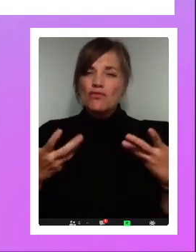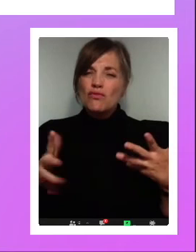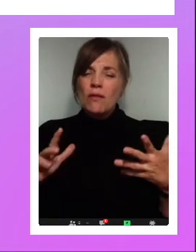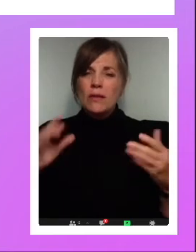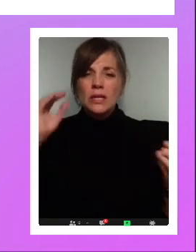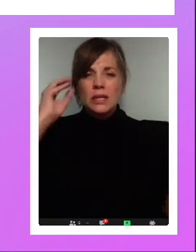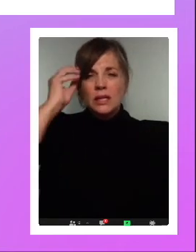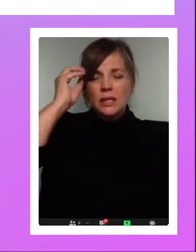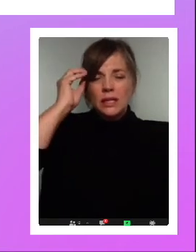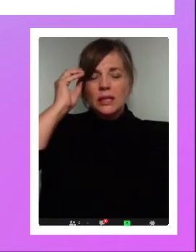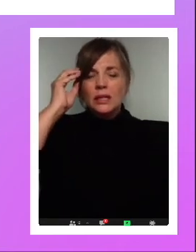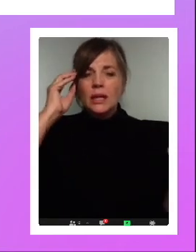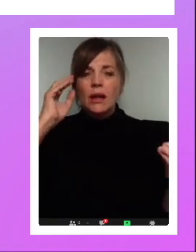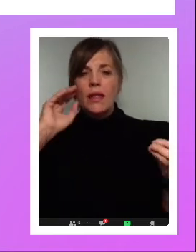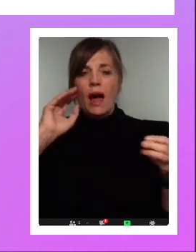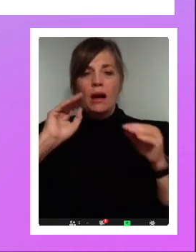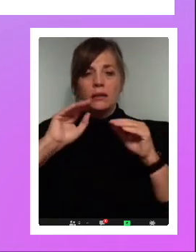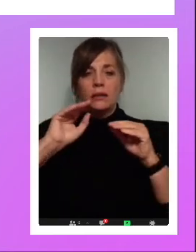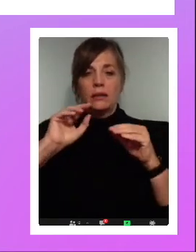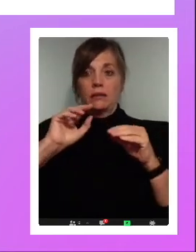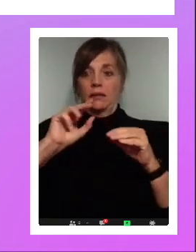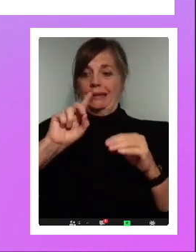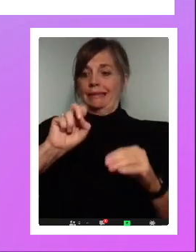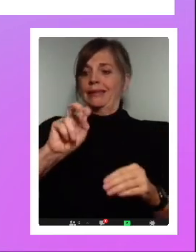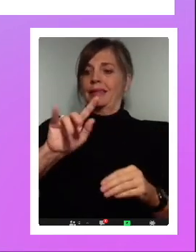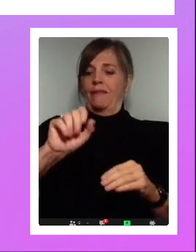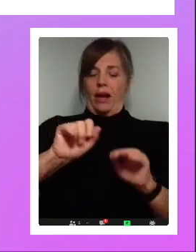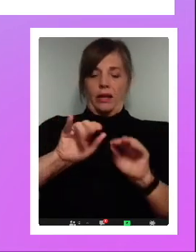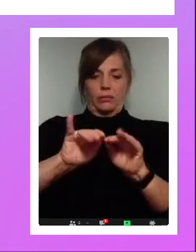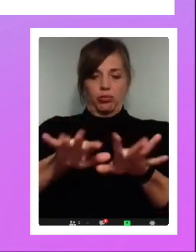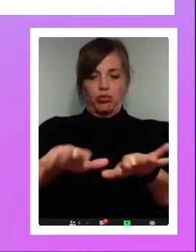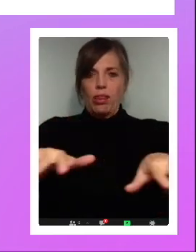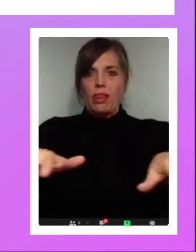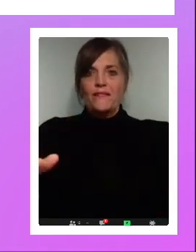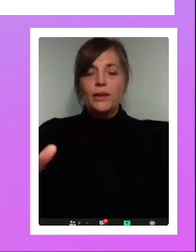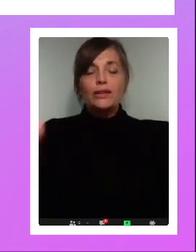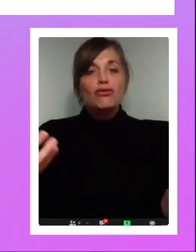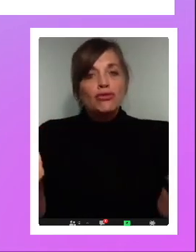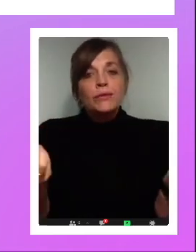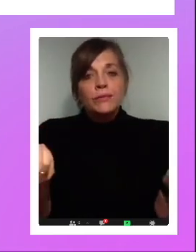of the devices first of all, then I became and continued to be extremely worried